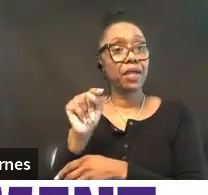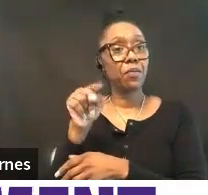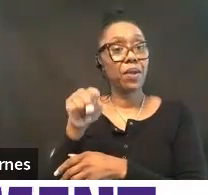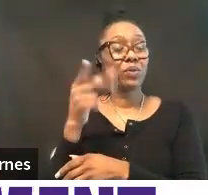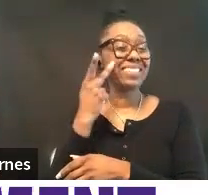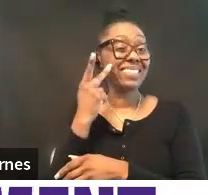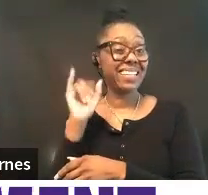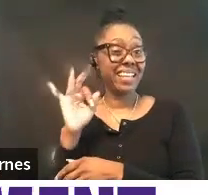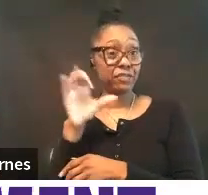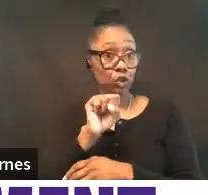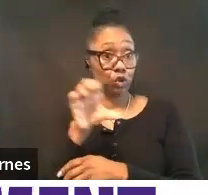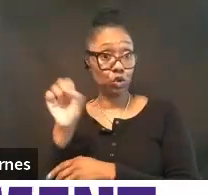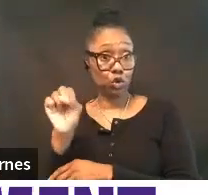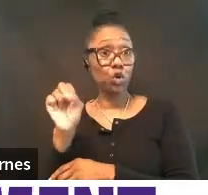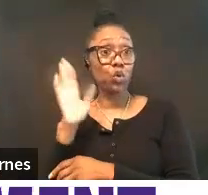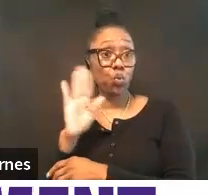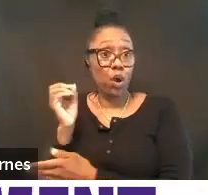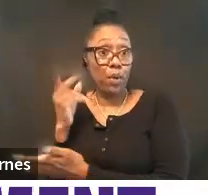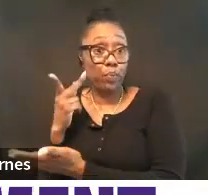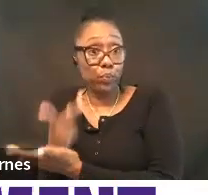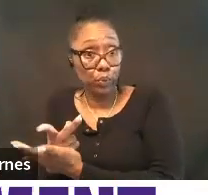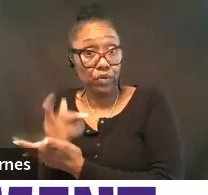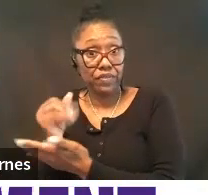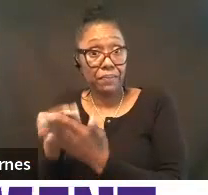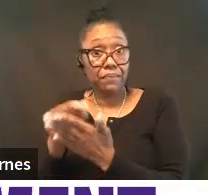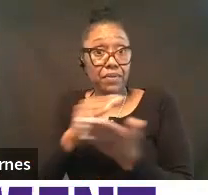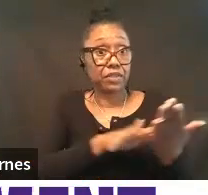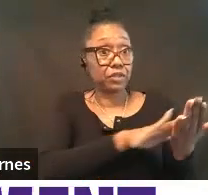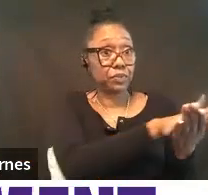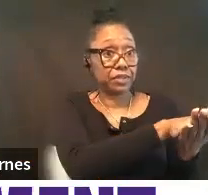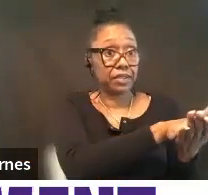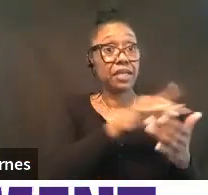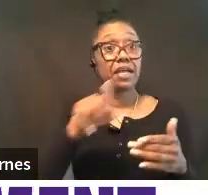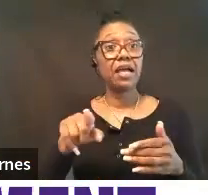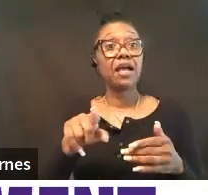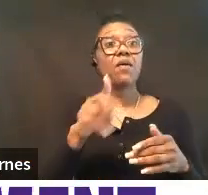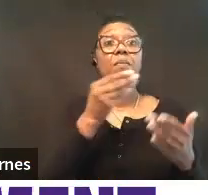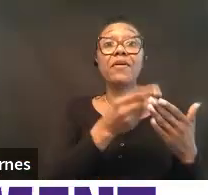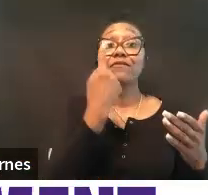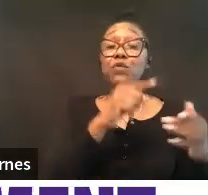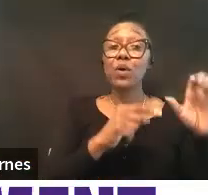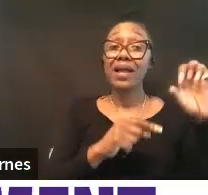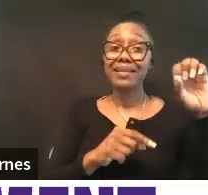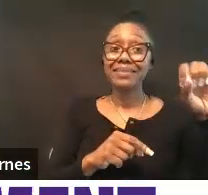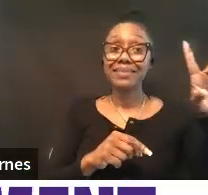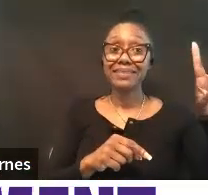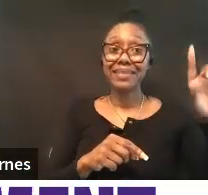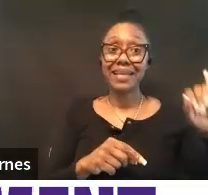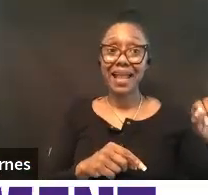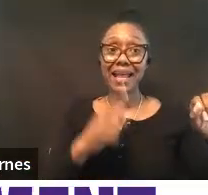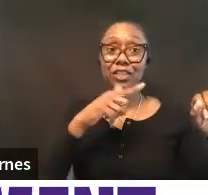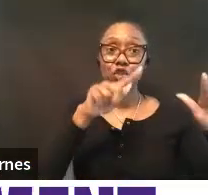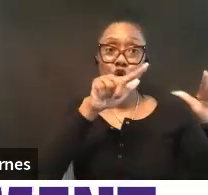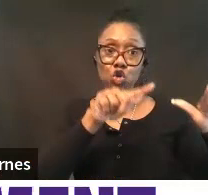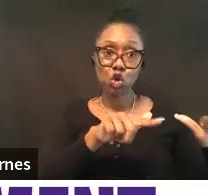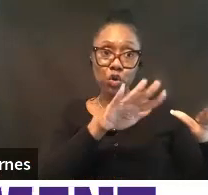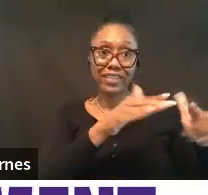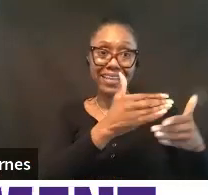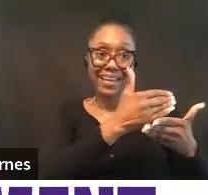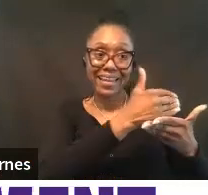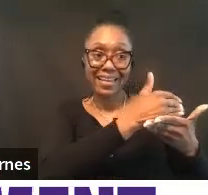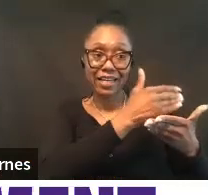Now, keep in mind, the, the, work expenses is used for SSDI to lower accountable income to maintain the benefits.